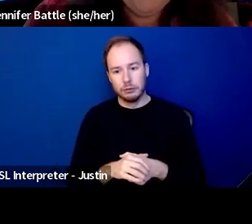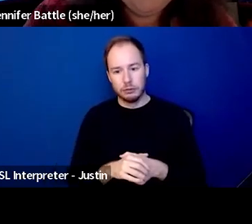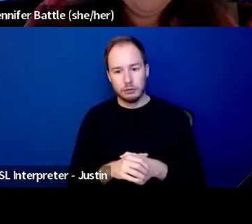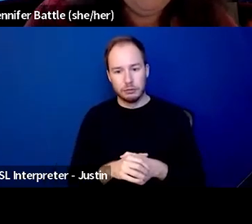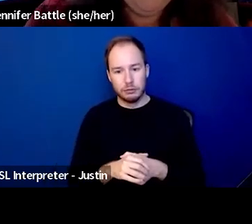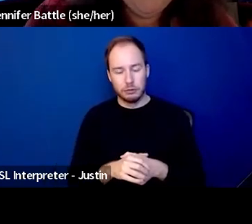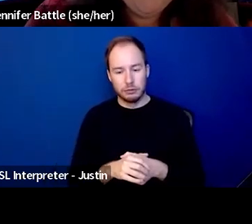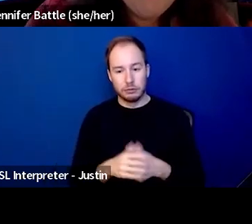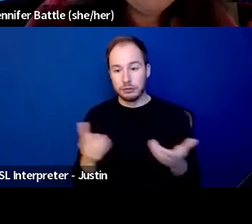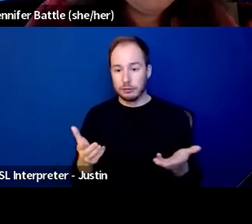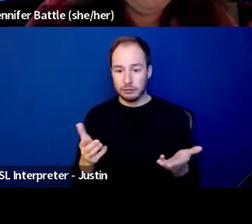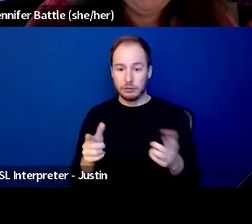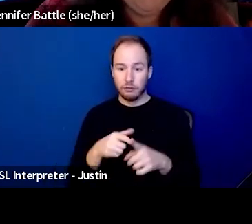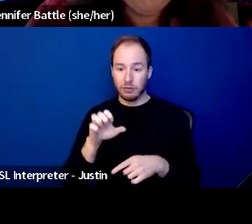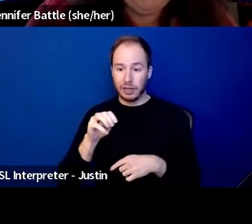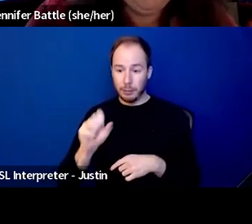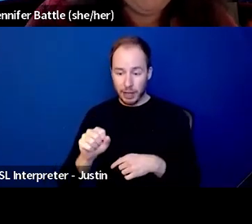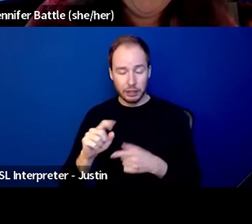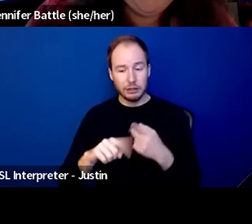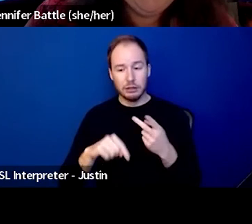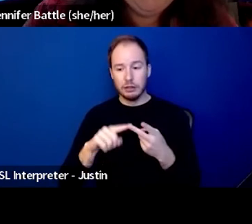Our friends here from EMS and from 911,